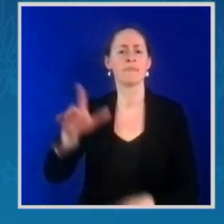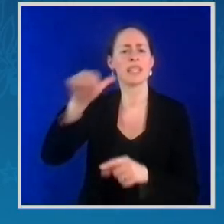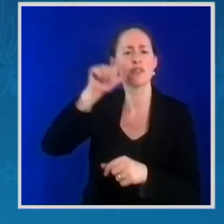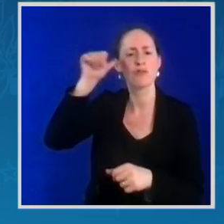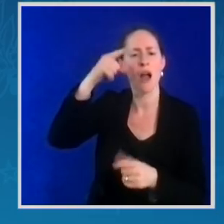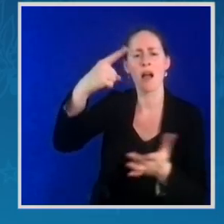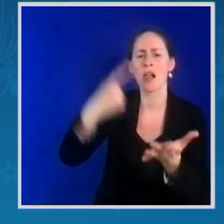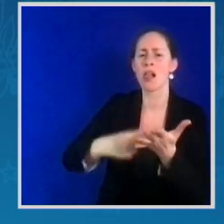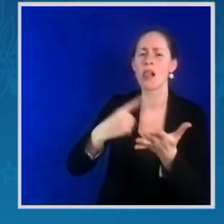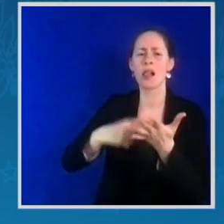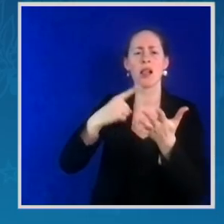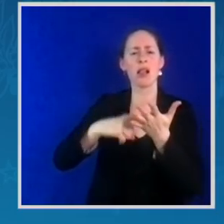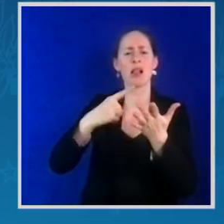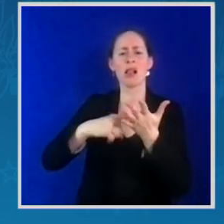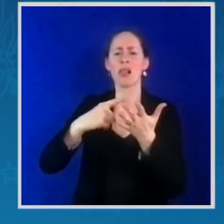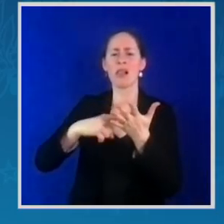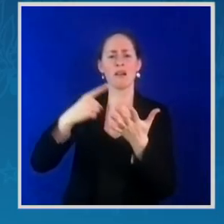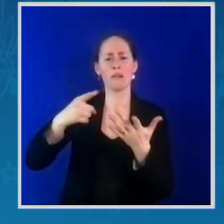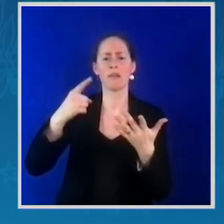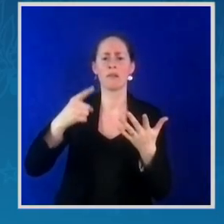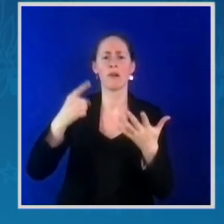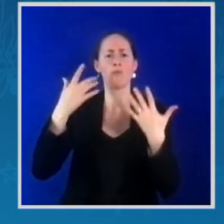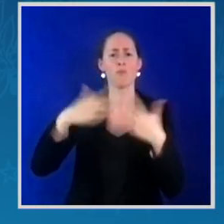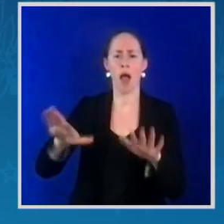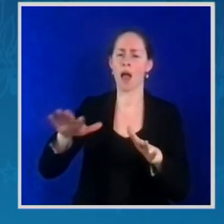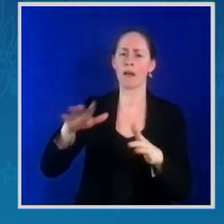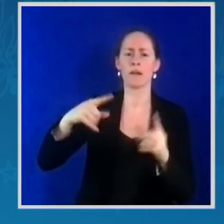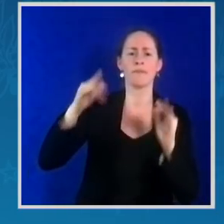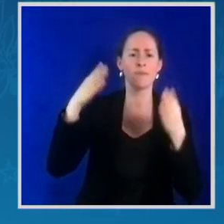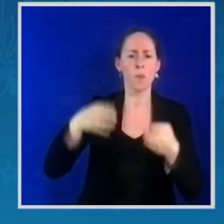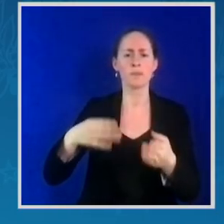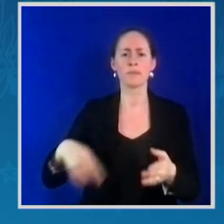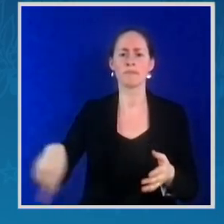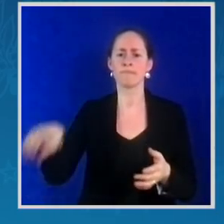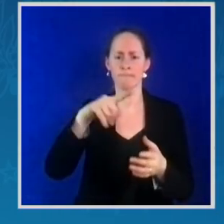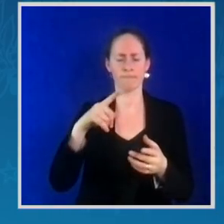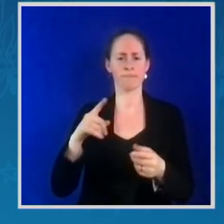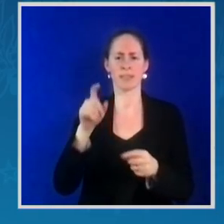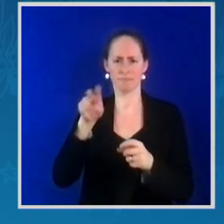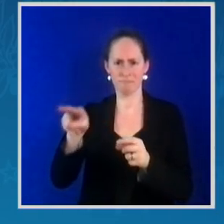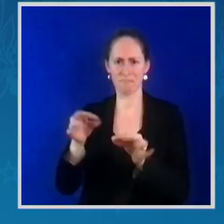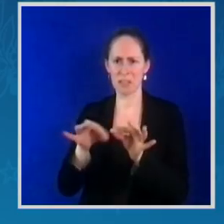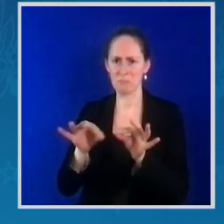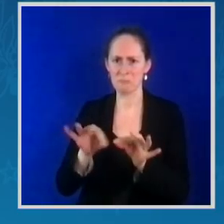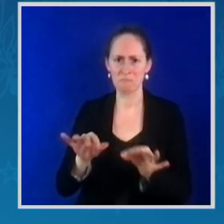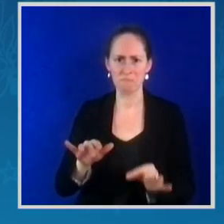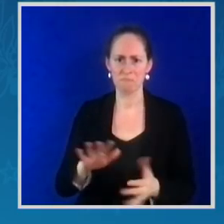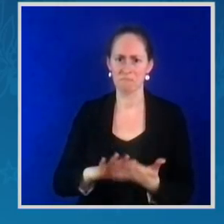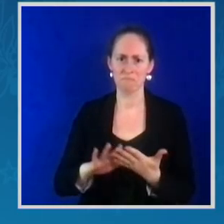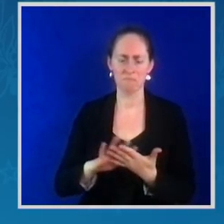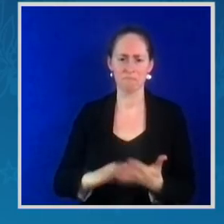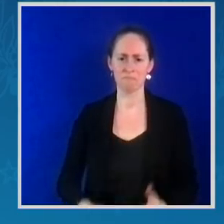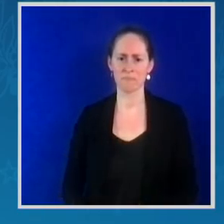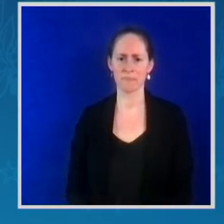as it related to potentially visiting the U.S. Mexico border. And today, just now, you've stated more definitively that you will be going.